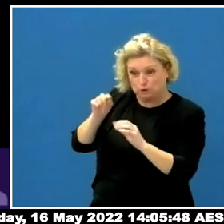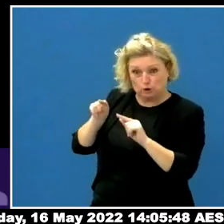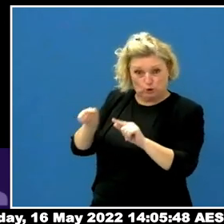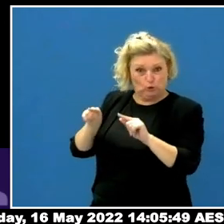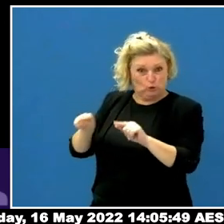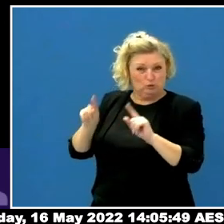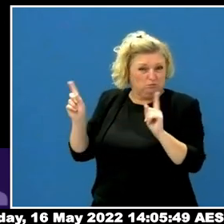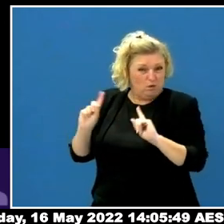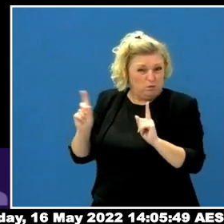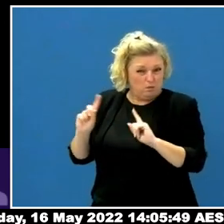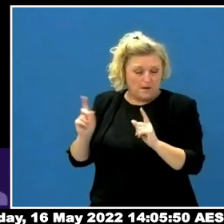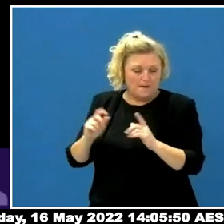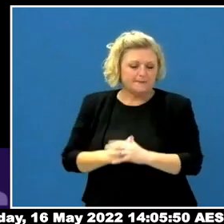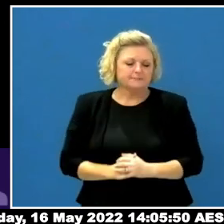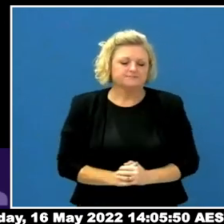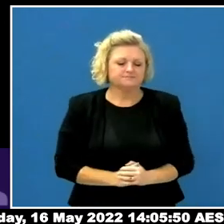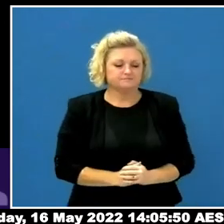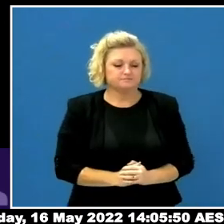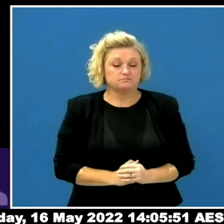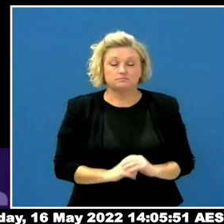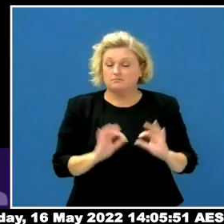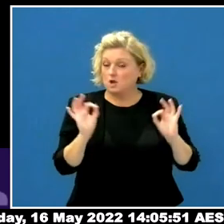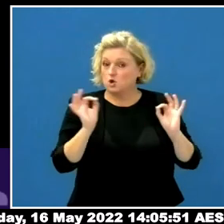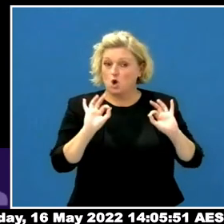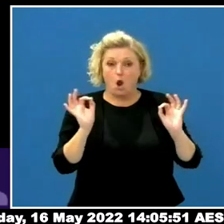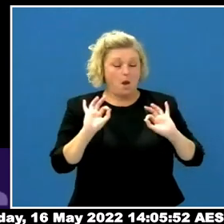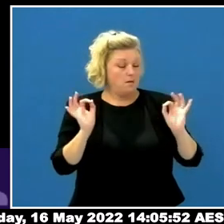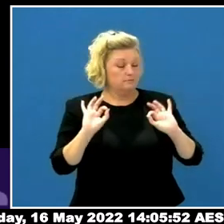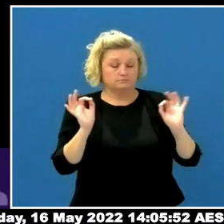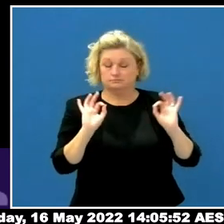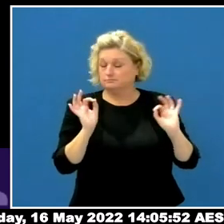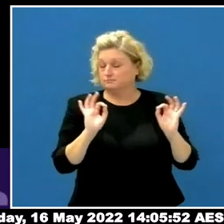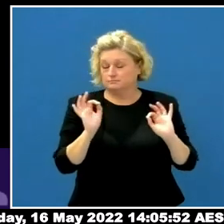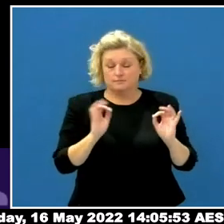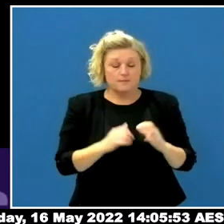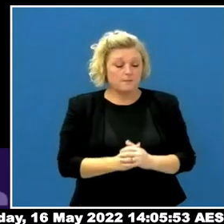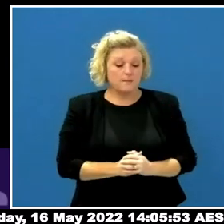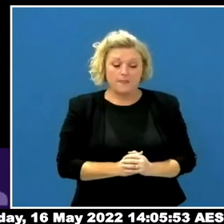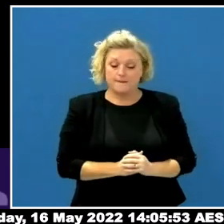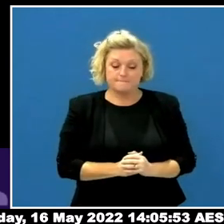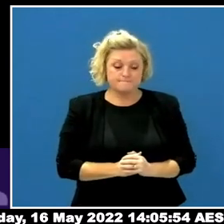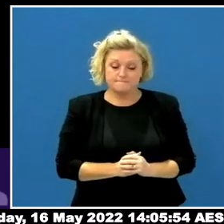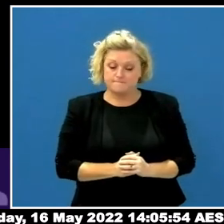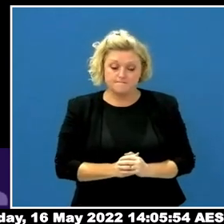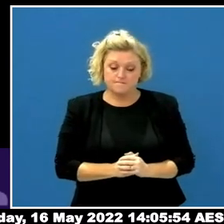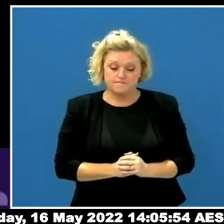No, I wasn't, because at that stage we were off with COVID. COVID.